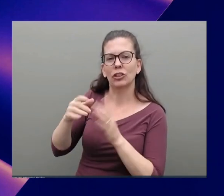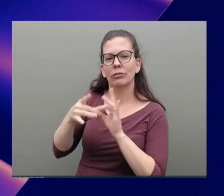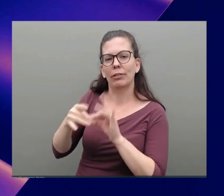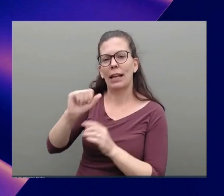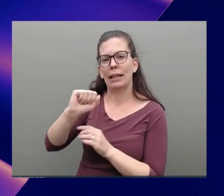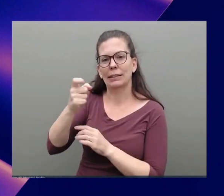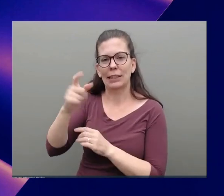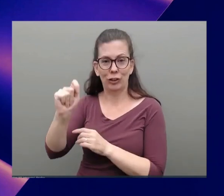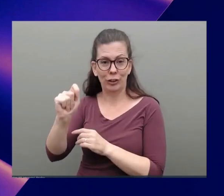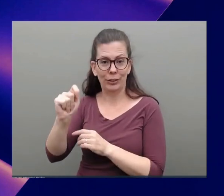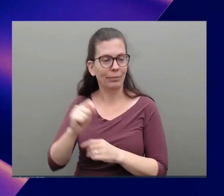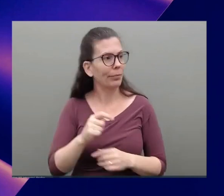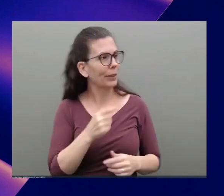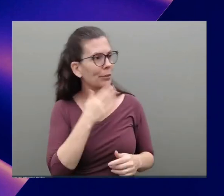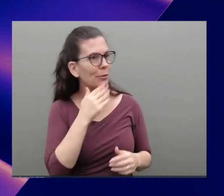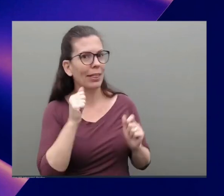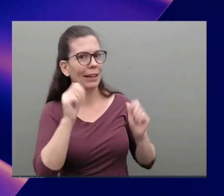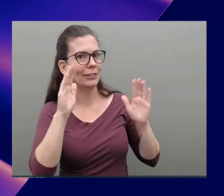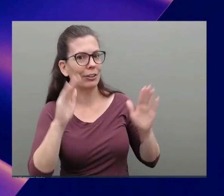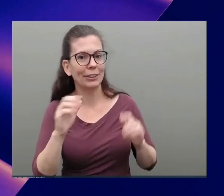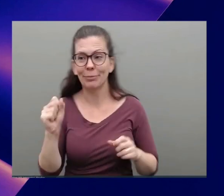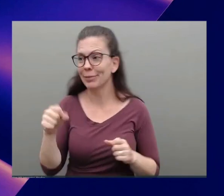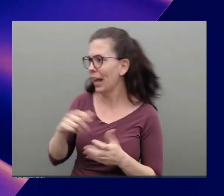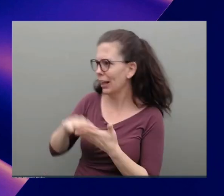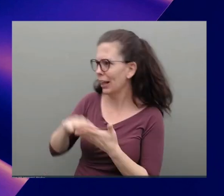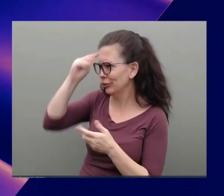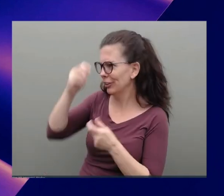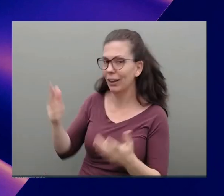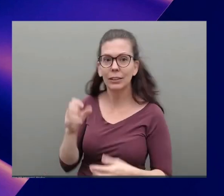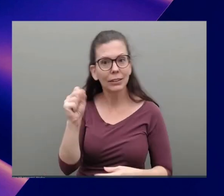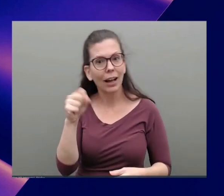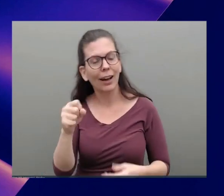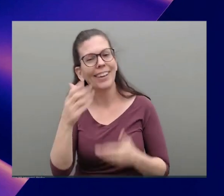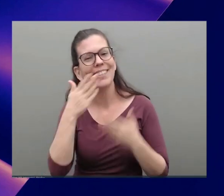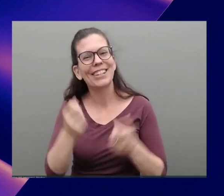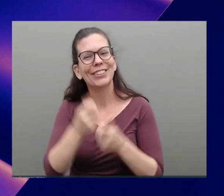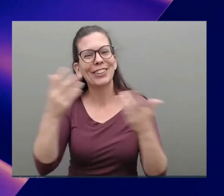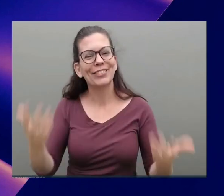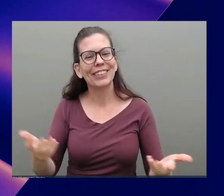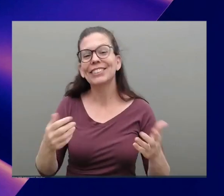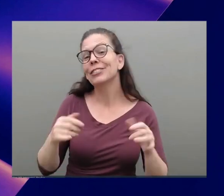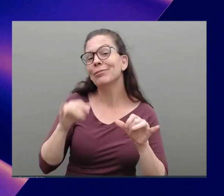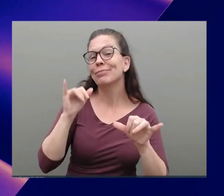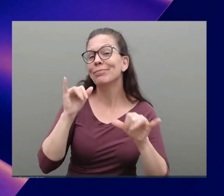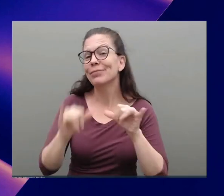Sweet. That's awesome. I learned a lot. Yeah, I know. Thank you so much. Stick around, we've got more coming up today.